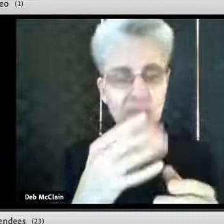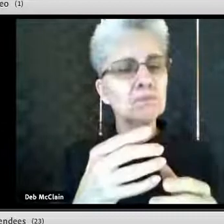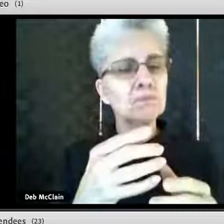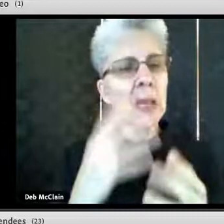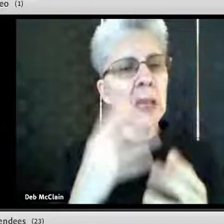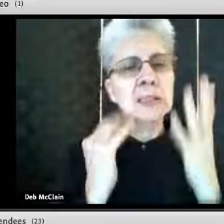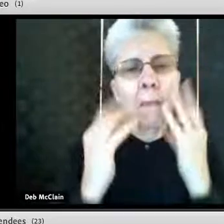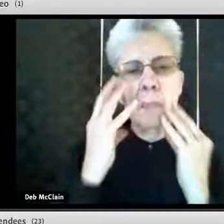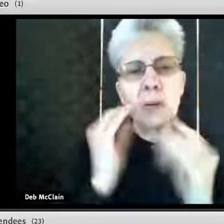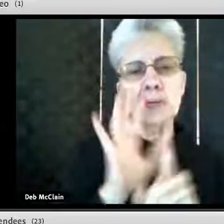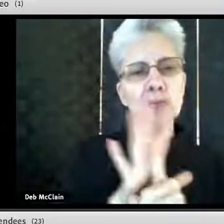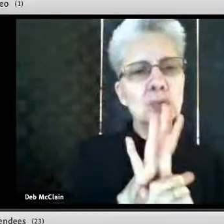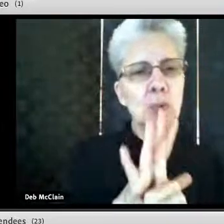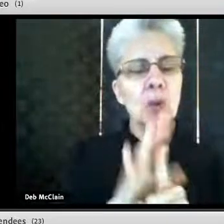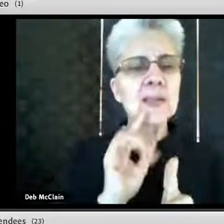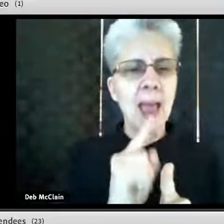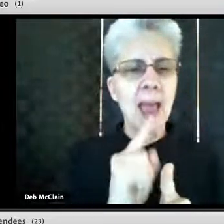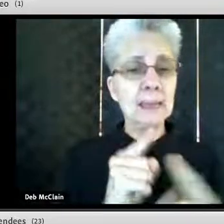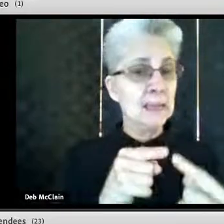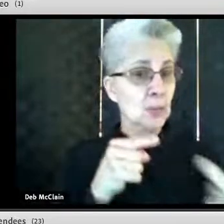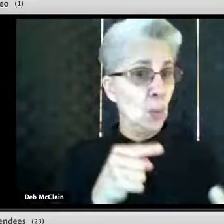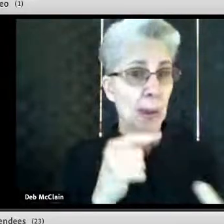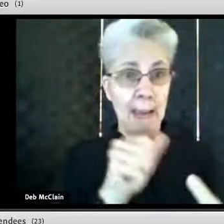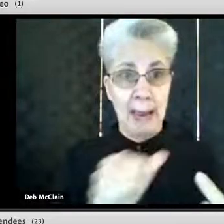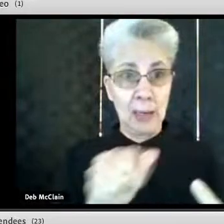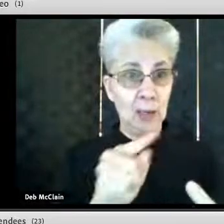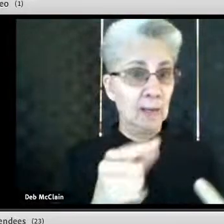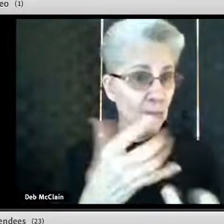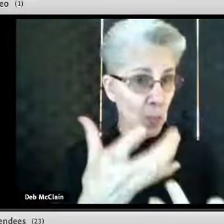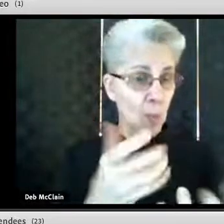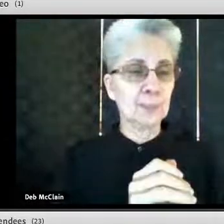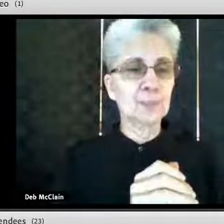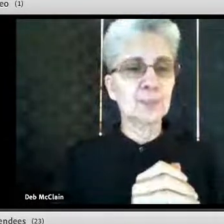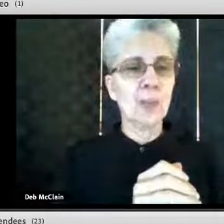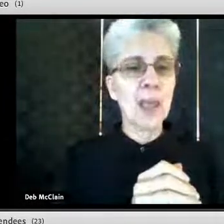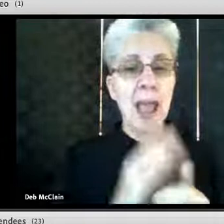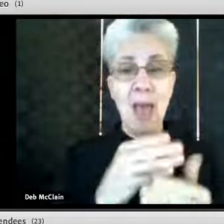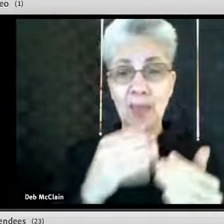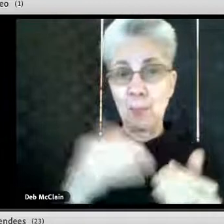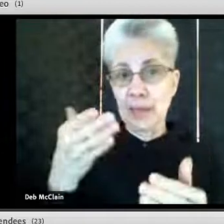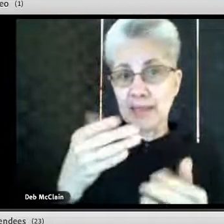and feel free to disagree with me in there as well. At the end of the presentation, it will give you a link to the slides,